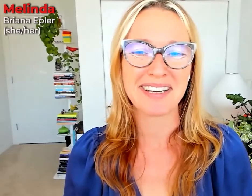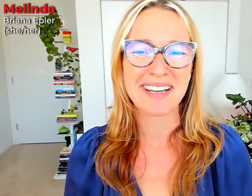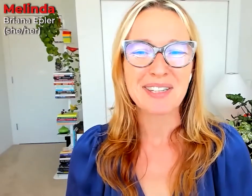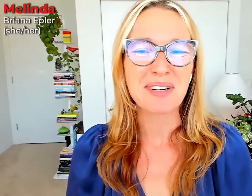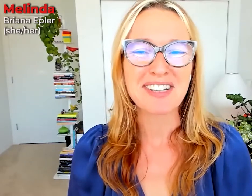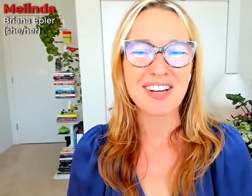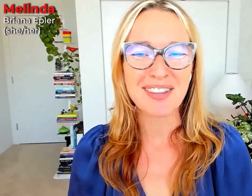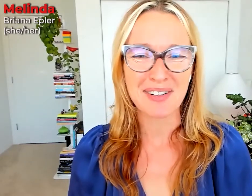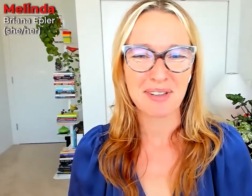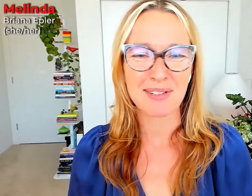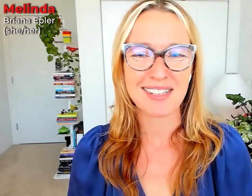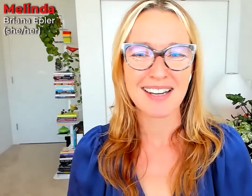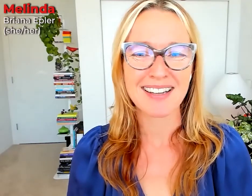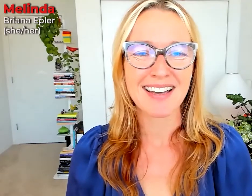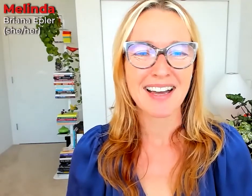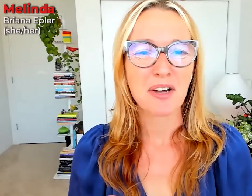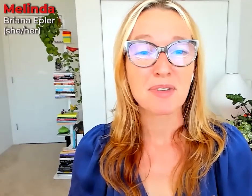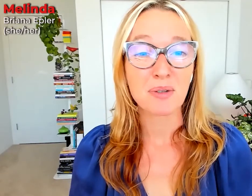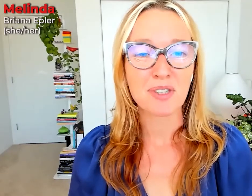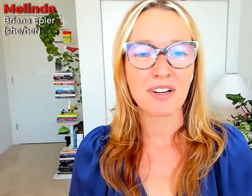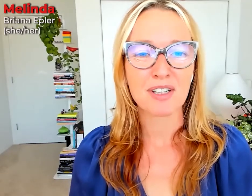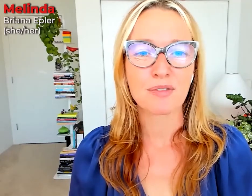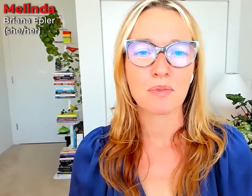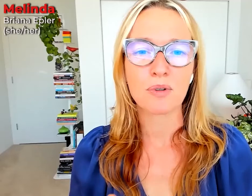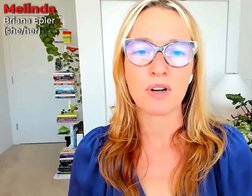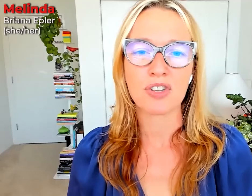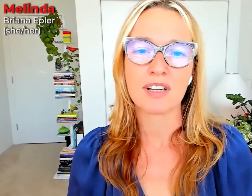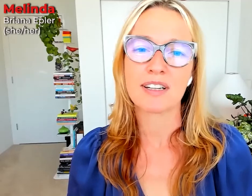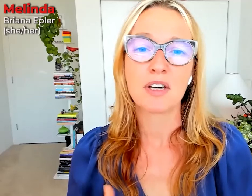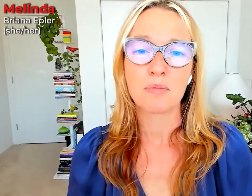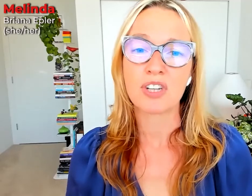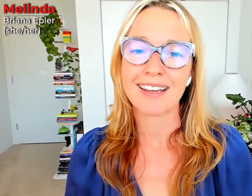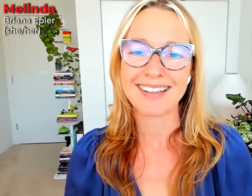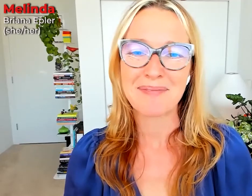So, we're going to share that with you today. The solo talk is from Kudakwashe Mushaike.